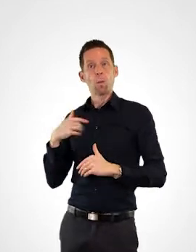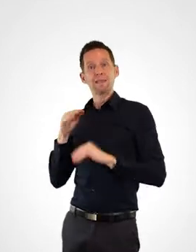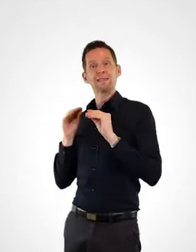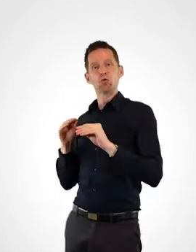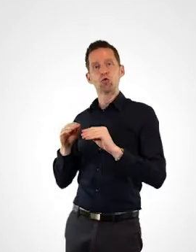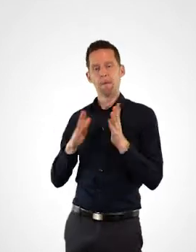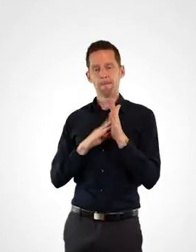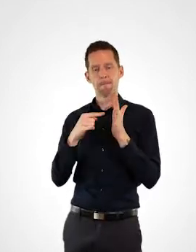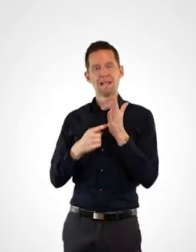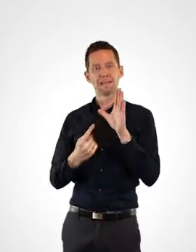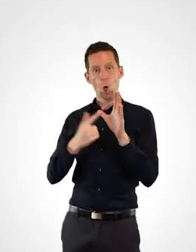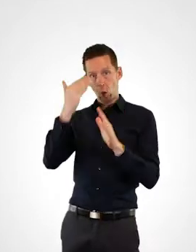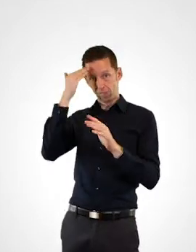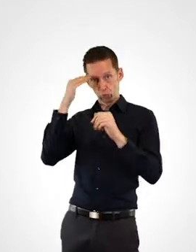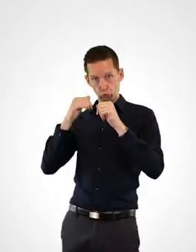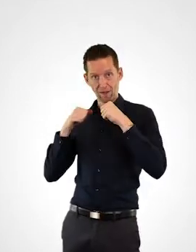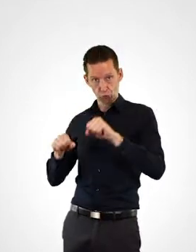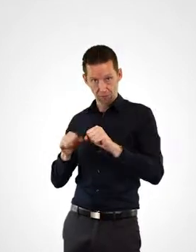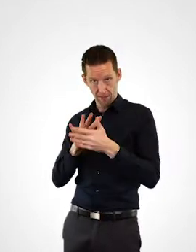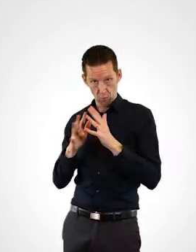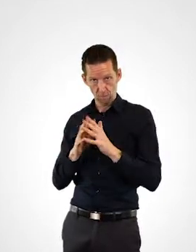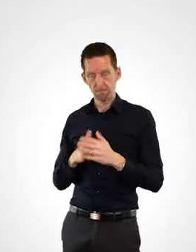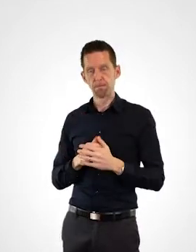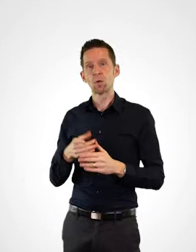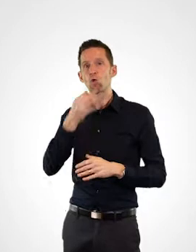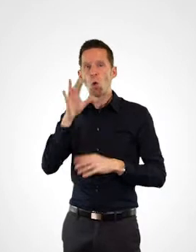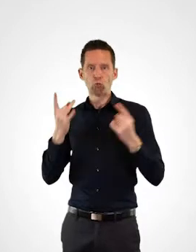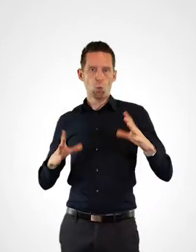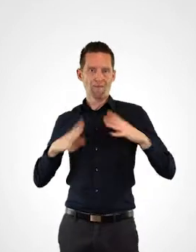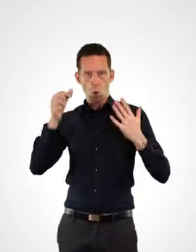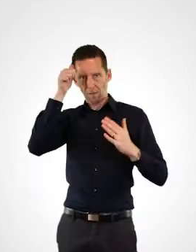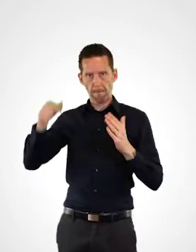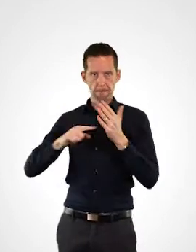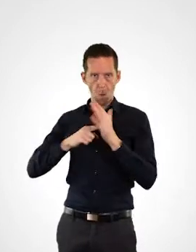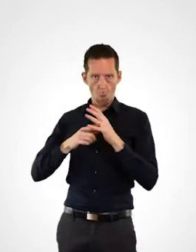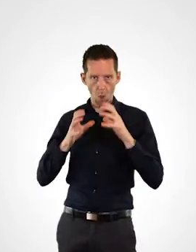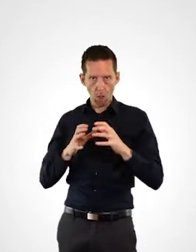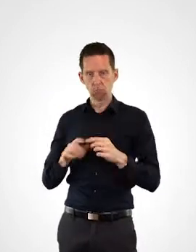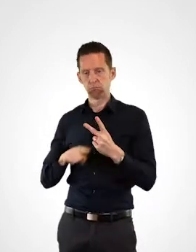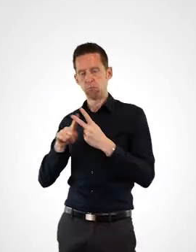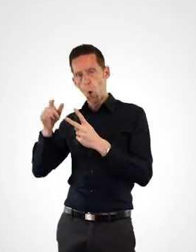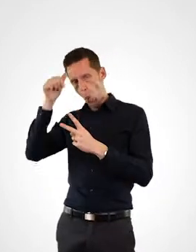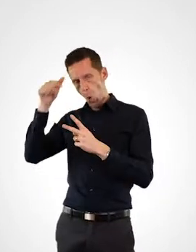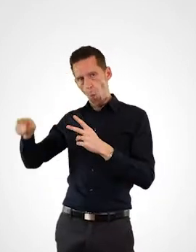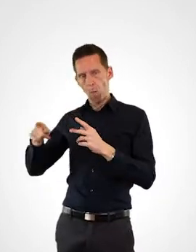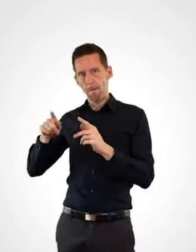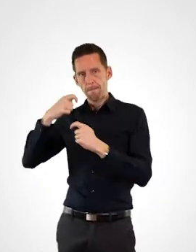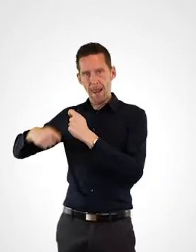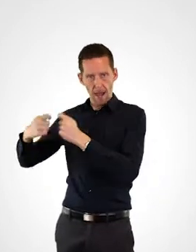and then we teach them the metacognitive strategy, right, so the child knows the word "ball", the child knows the word "banana"